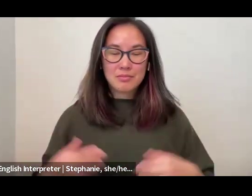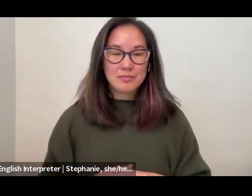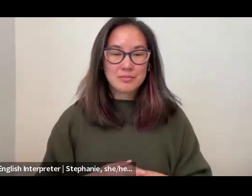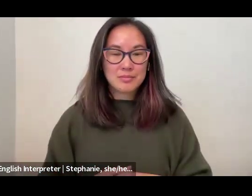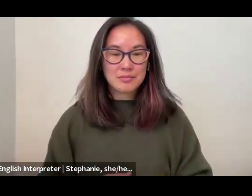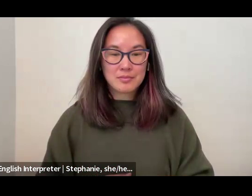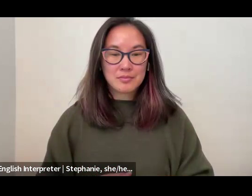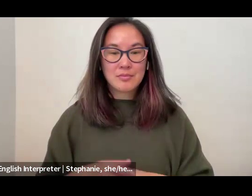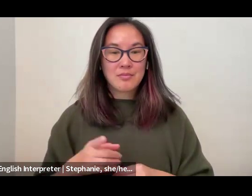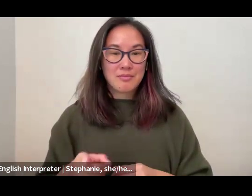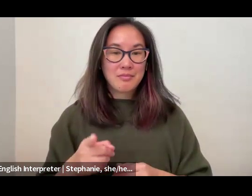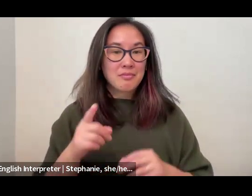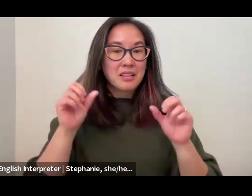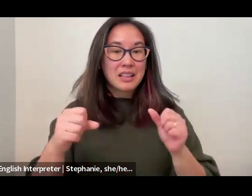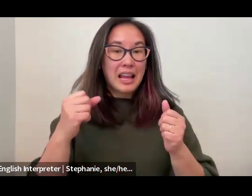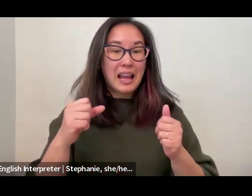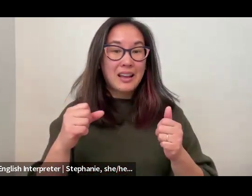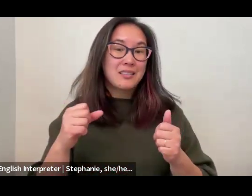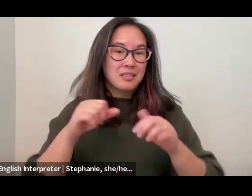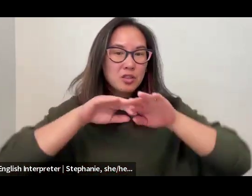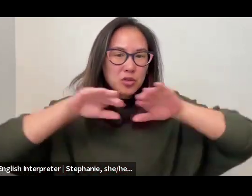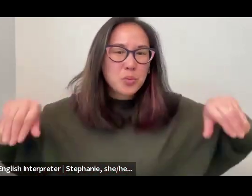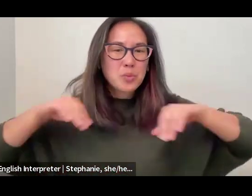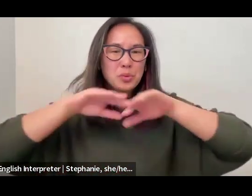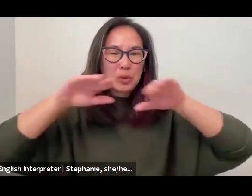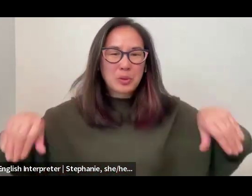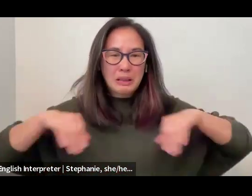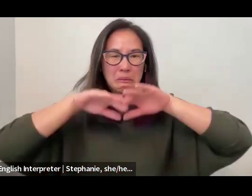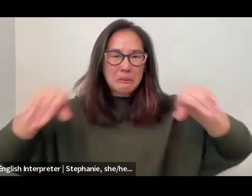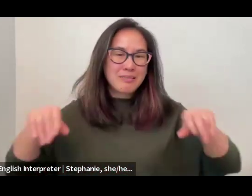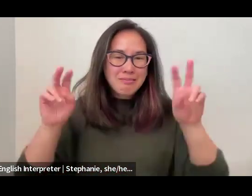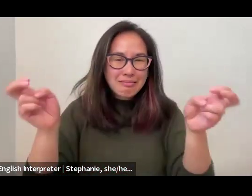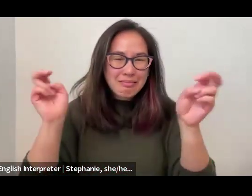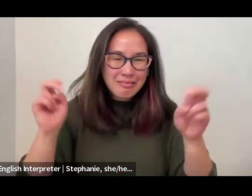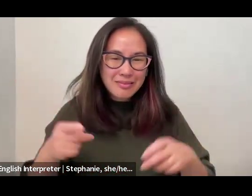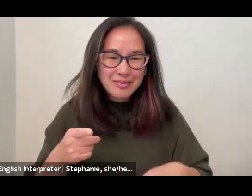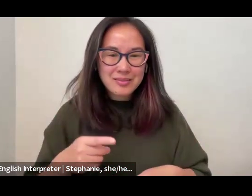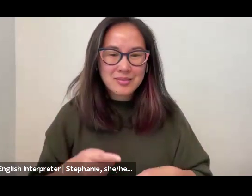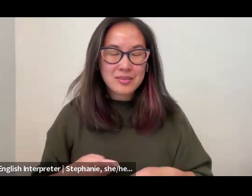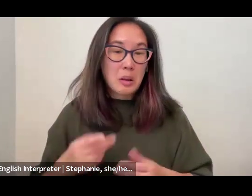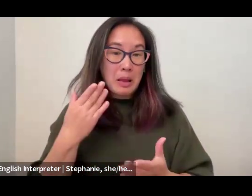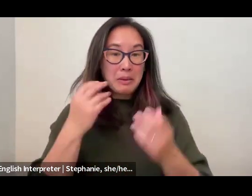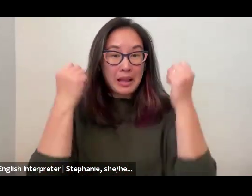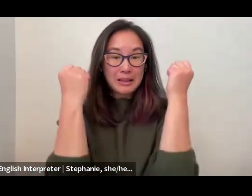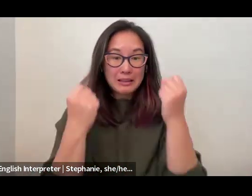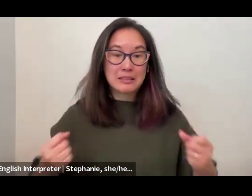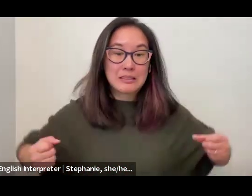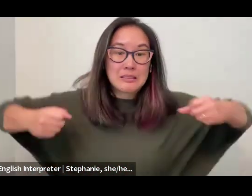Or you can opt for swimming the arm straight out, or maybe bent arms and swinging them around.